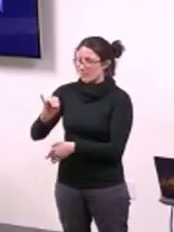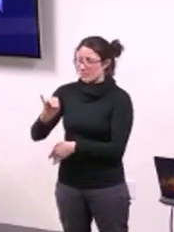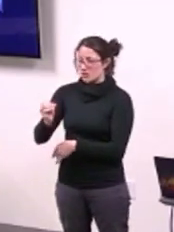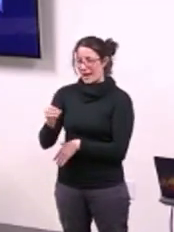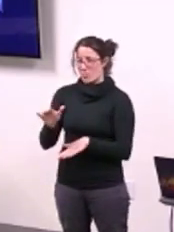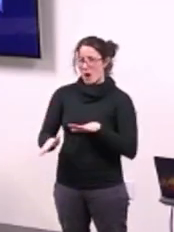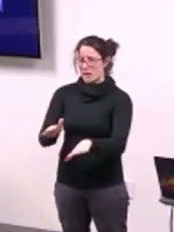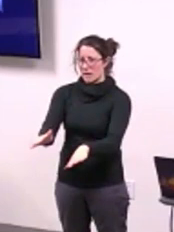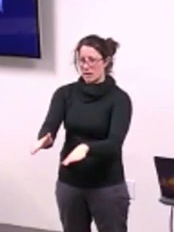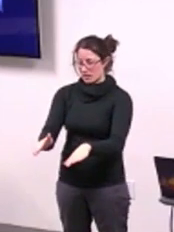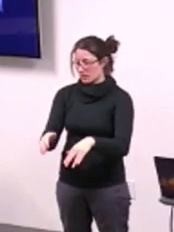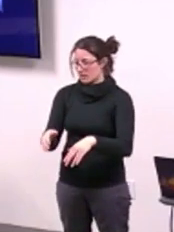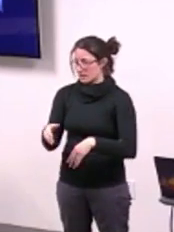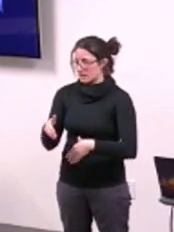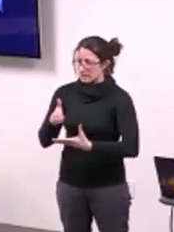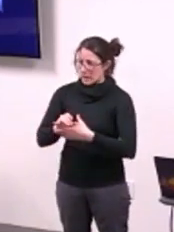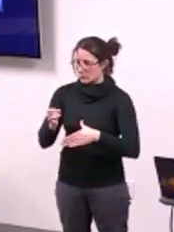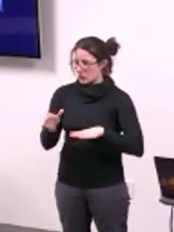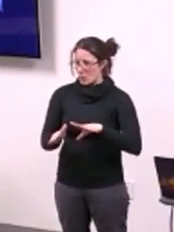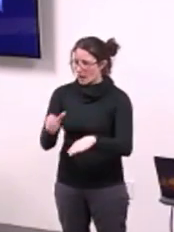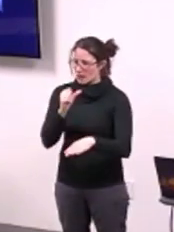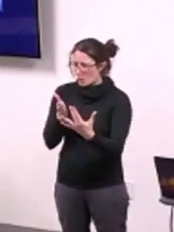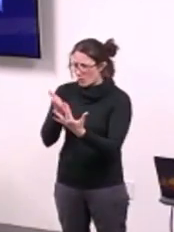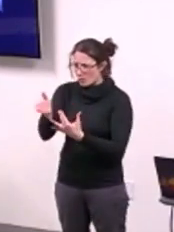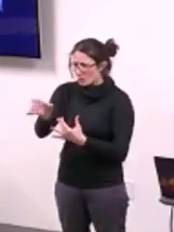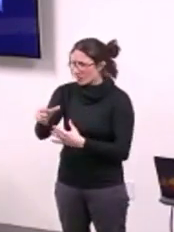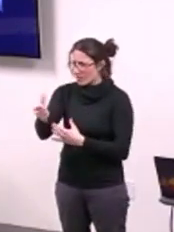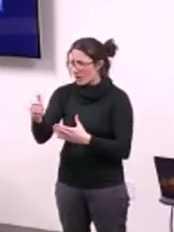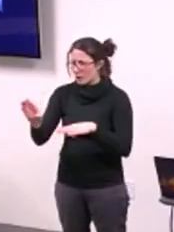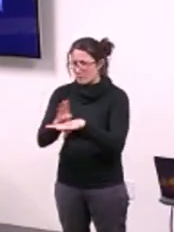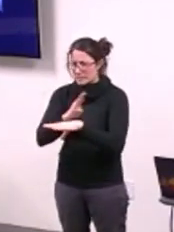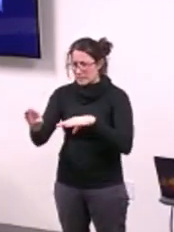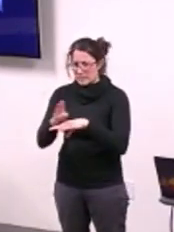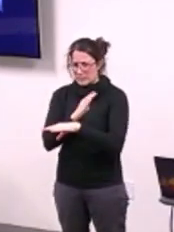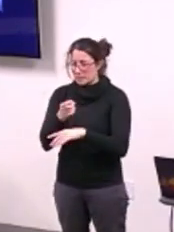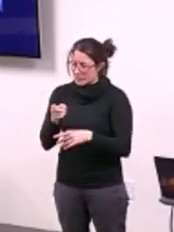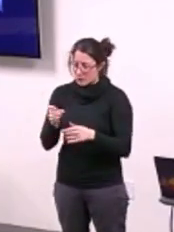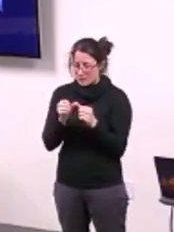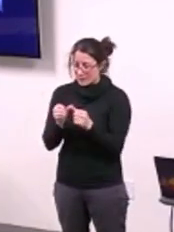And don't cut through that other business over there." And he just keeps walking.